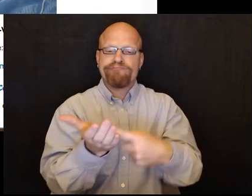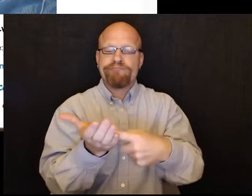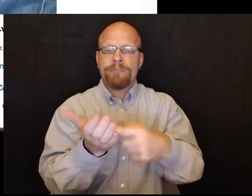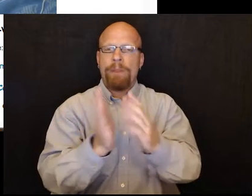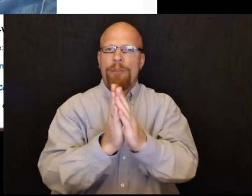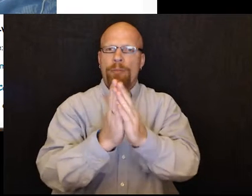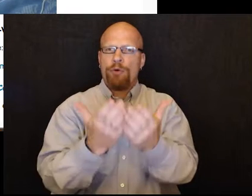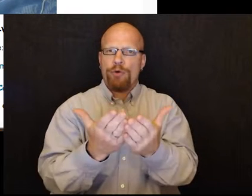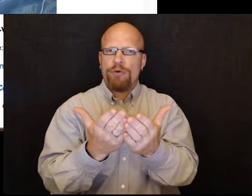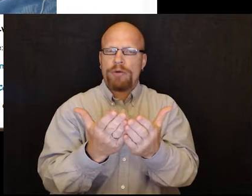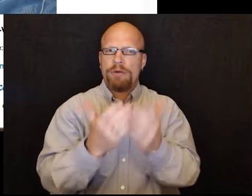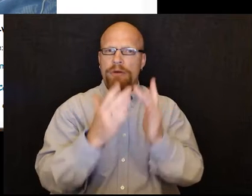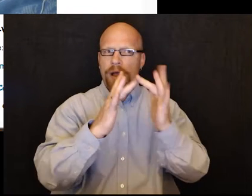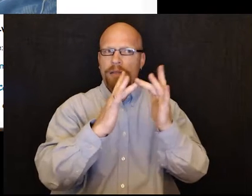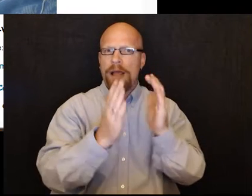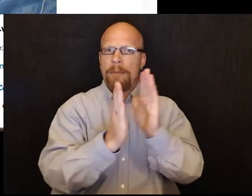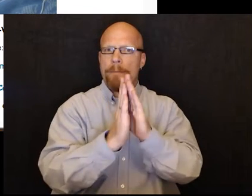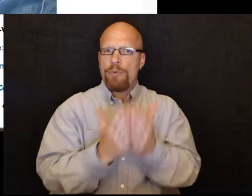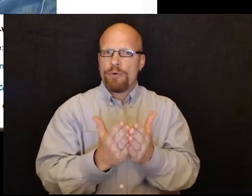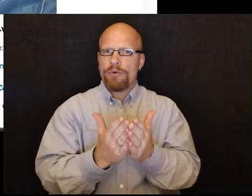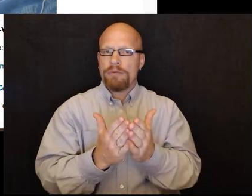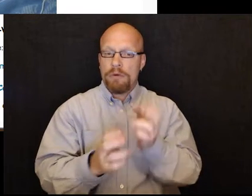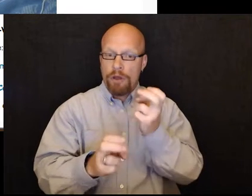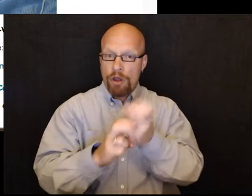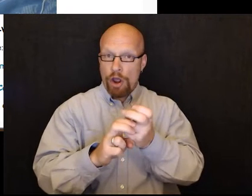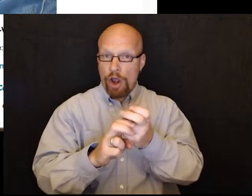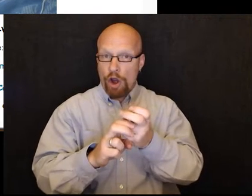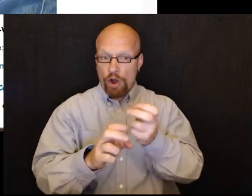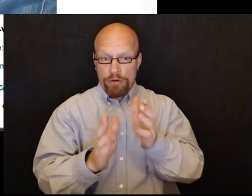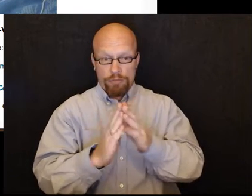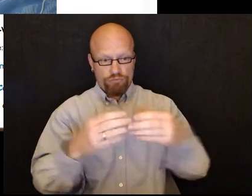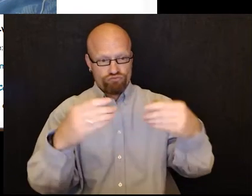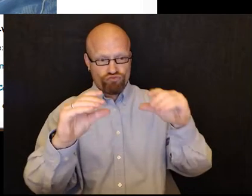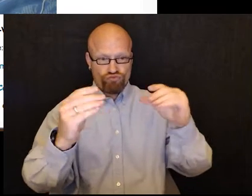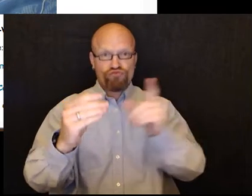calculators I say you can't use it all... we'll talk about the book